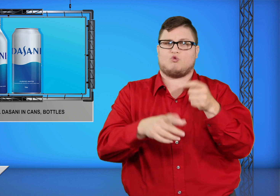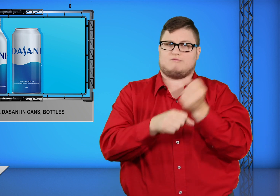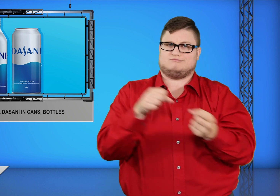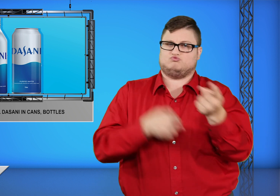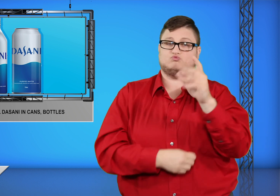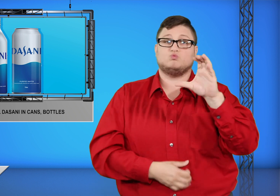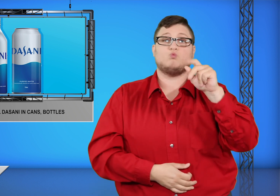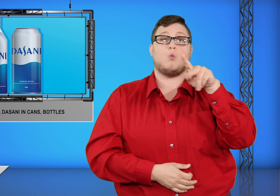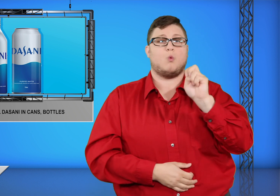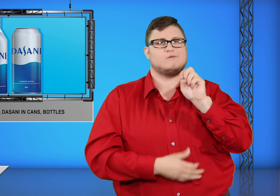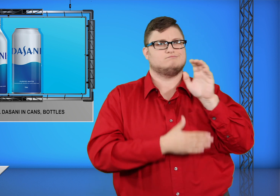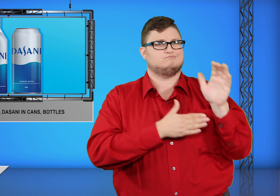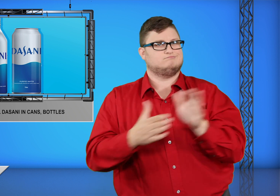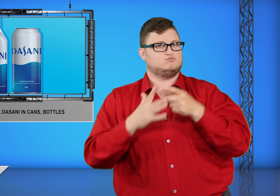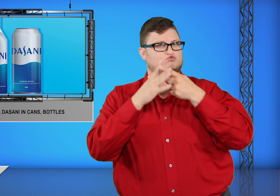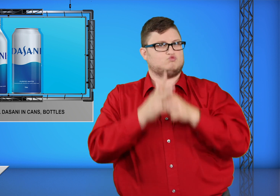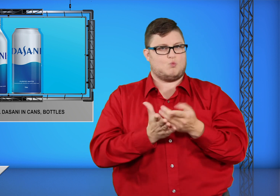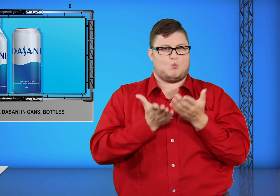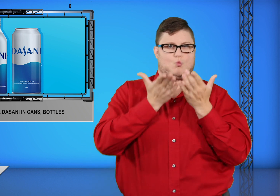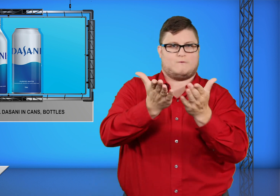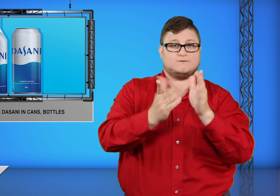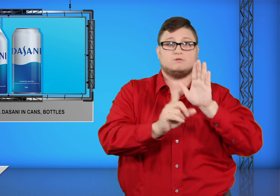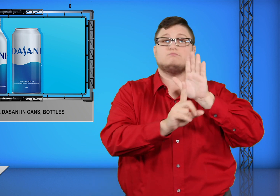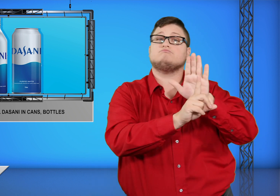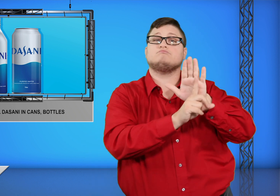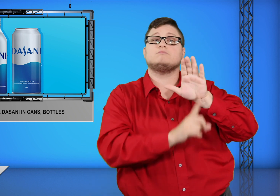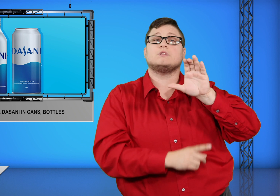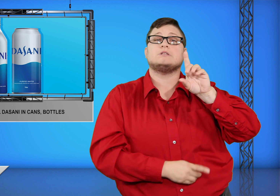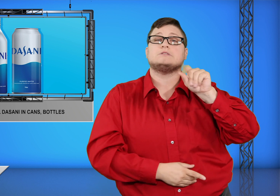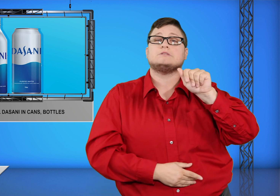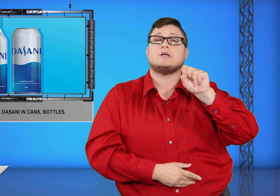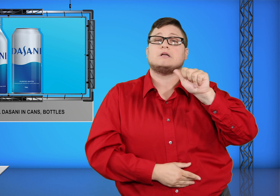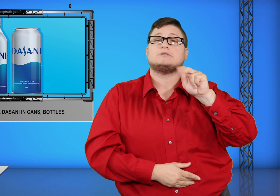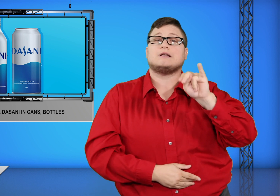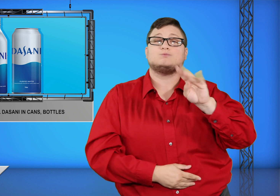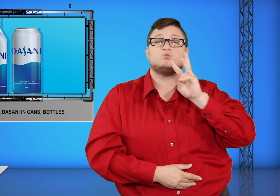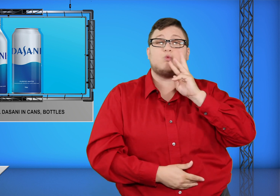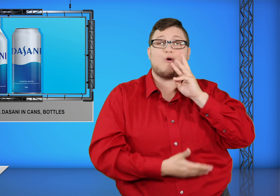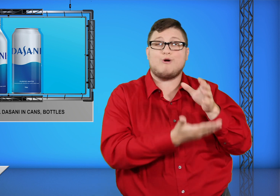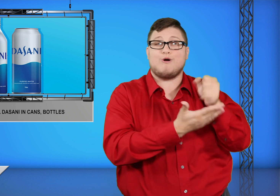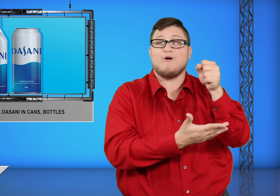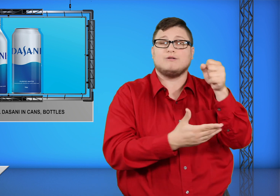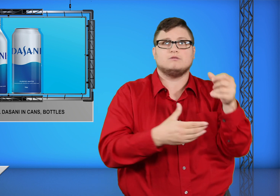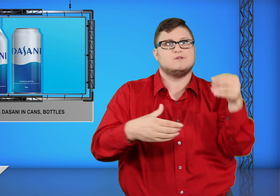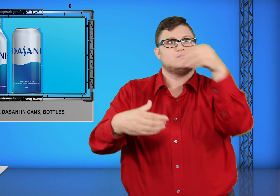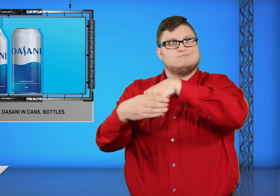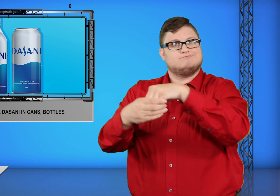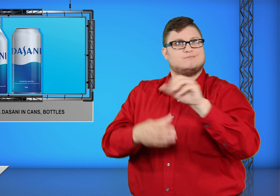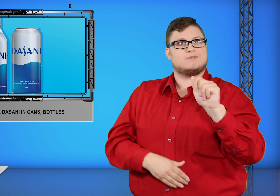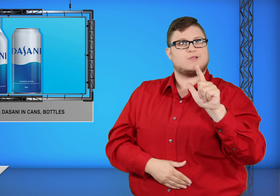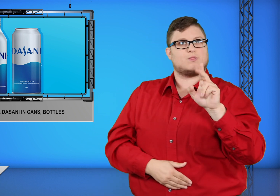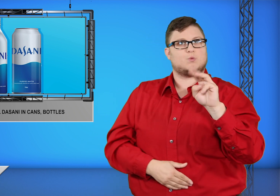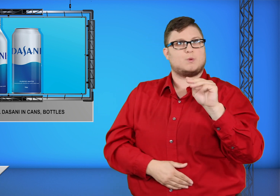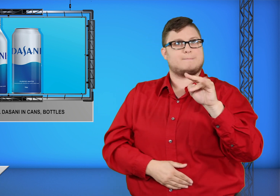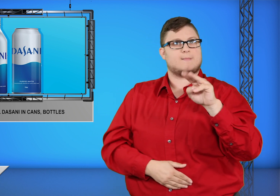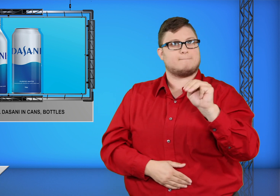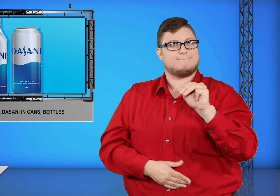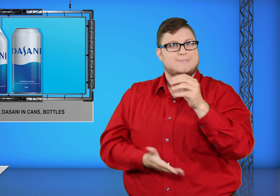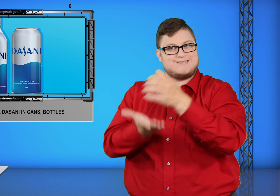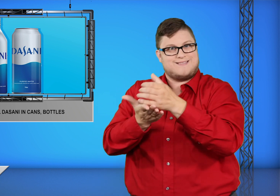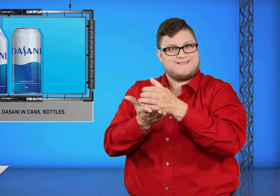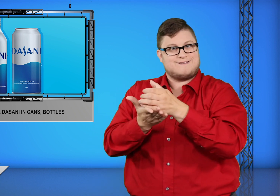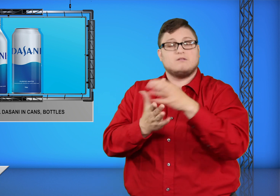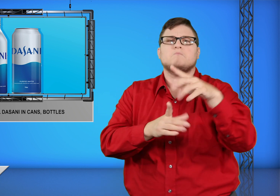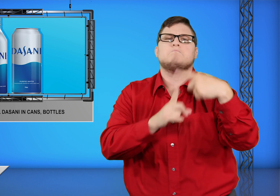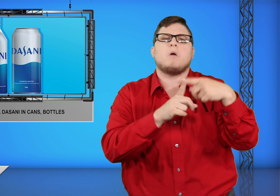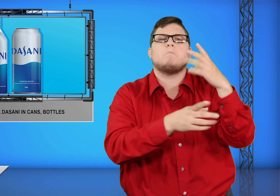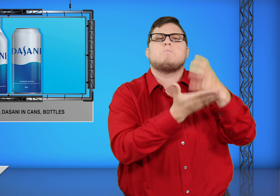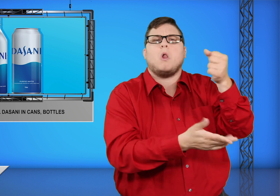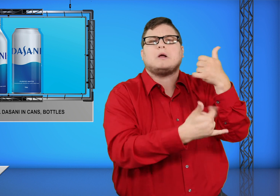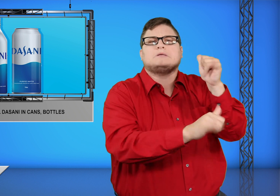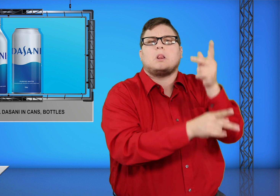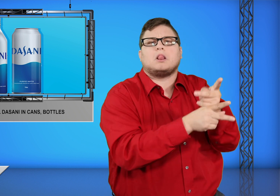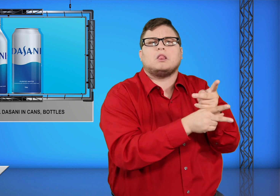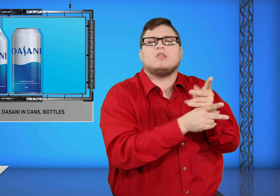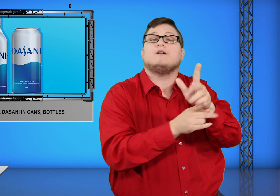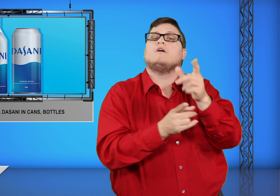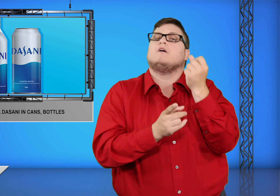Starting next year, Coke plans to start offering its Dasani water in aluminum cans and bottles